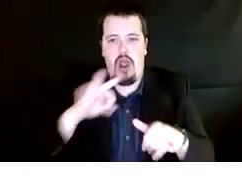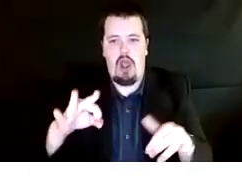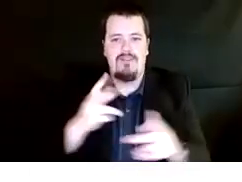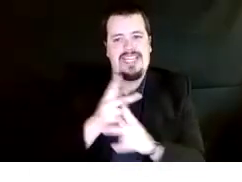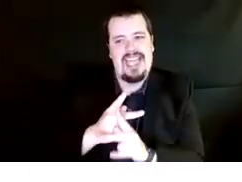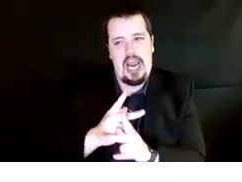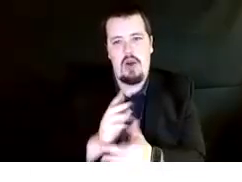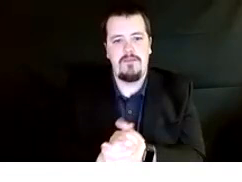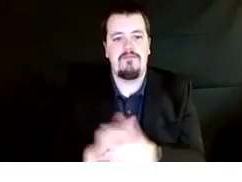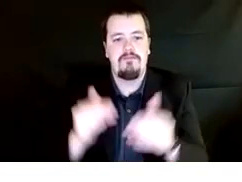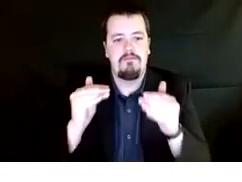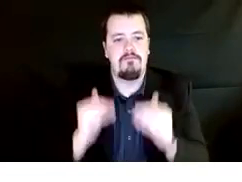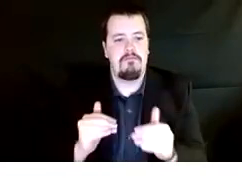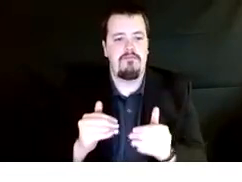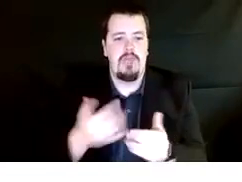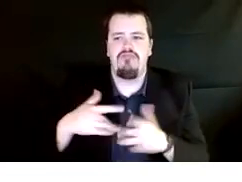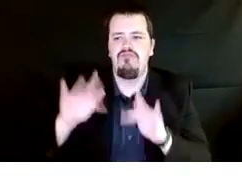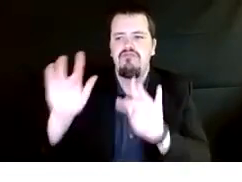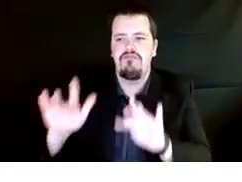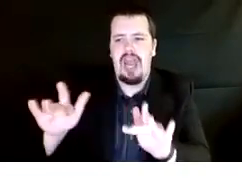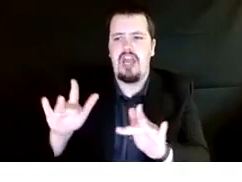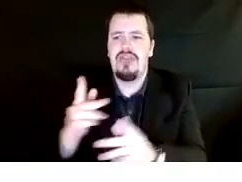compassionate care, and accommodations